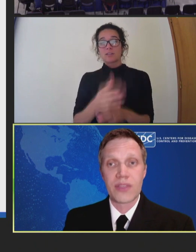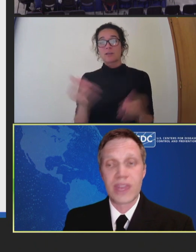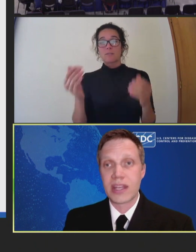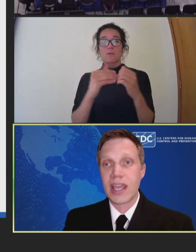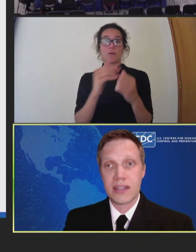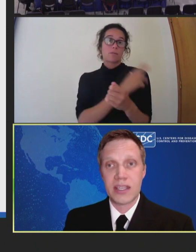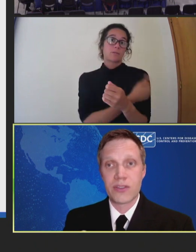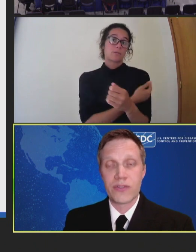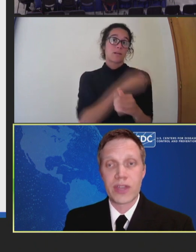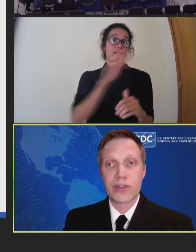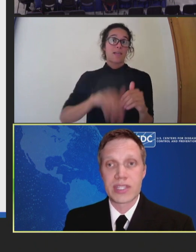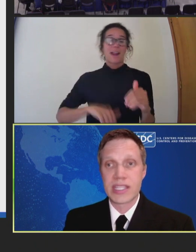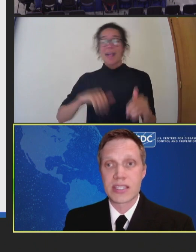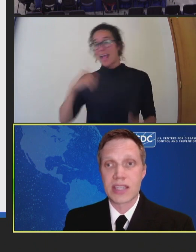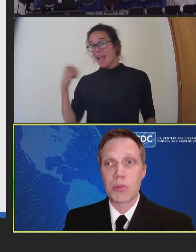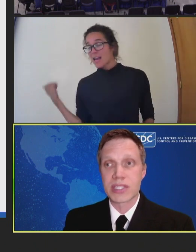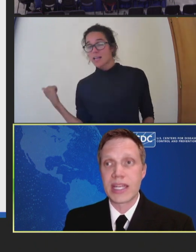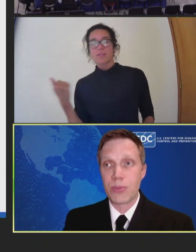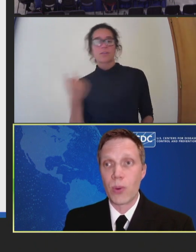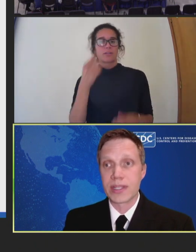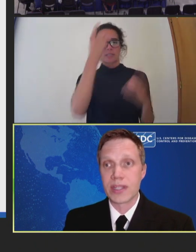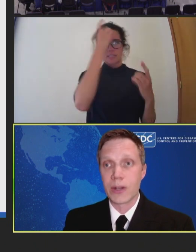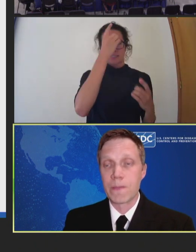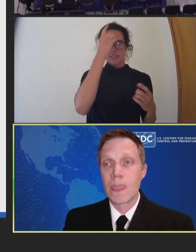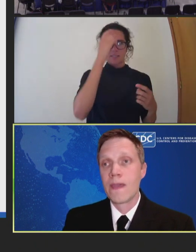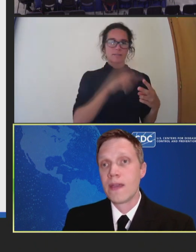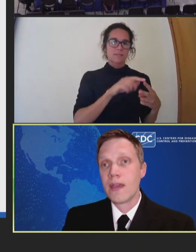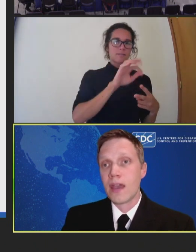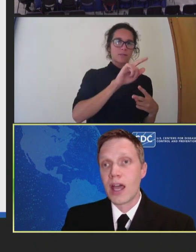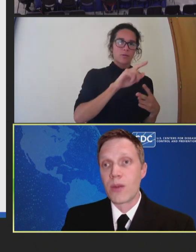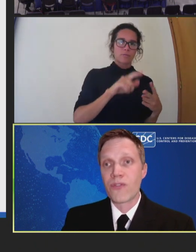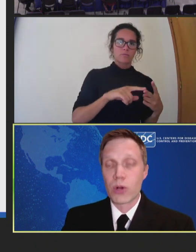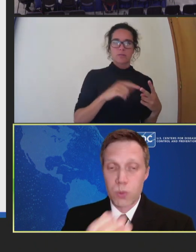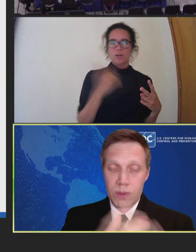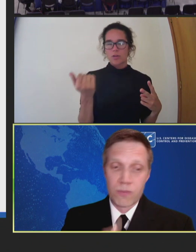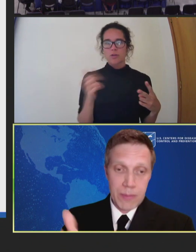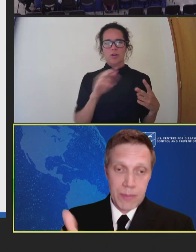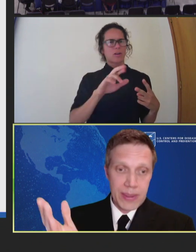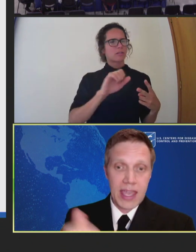than any -- either of the other diseases at almost any point here. And of course, we're -- we may be